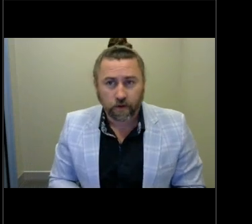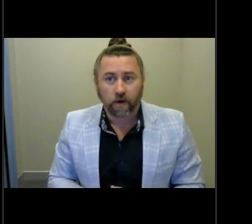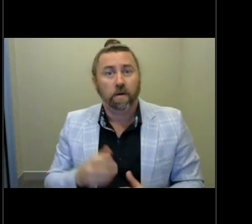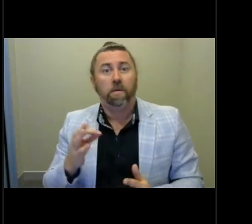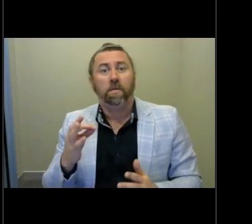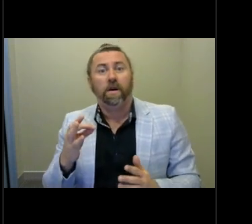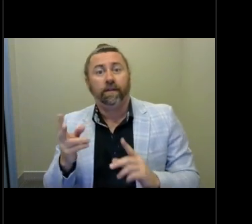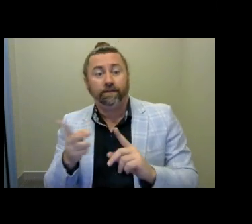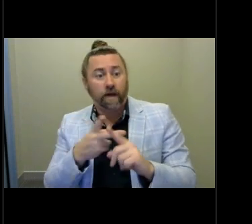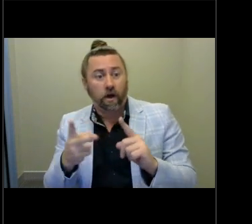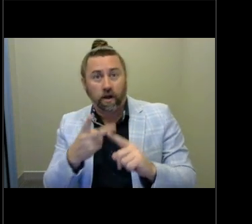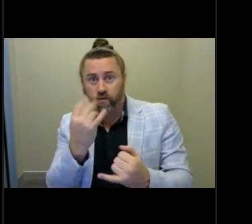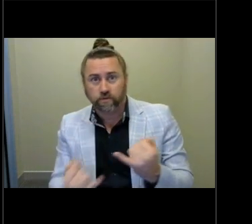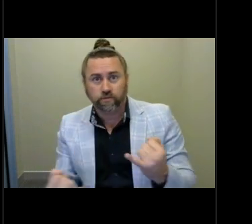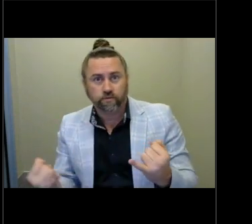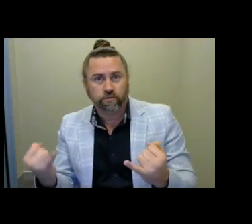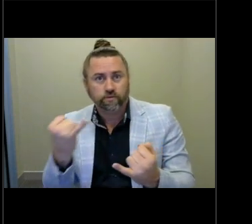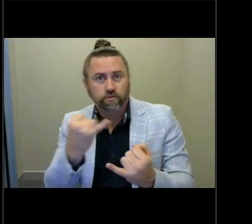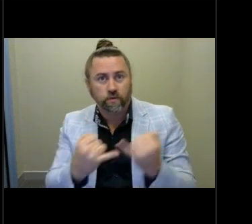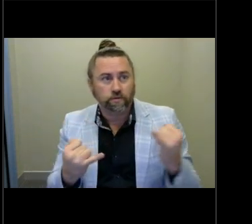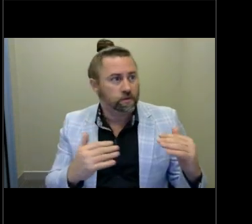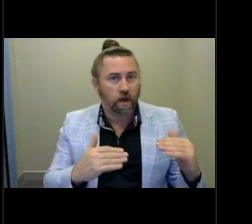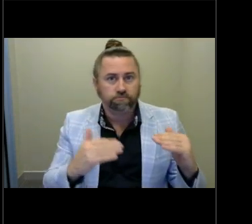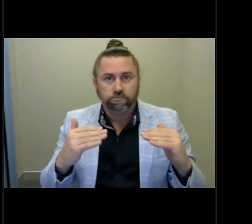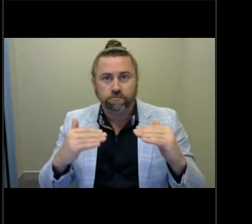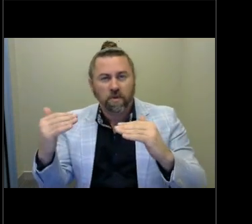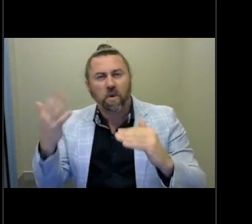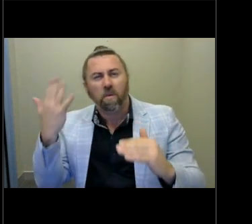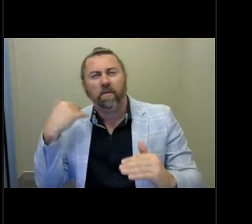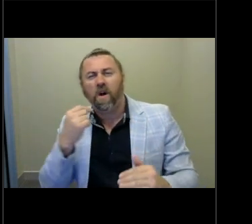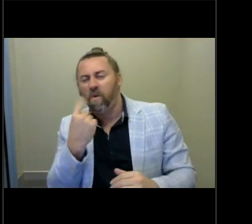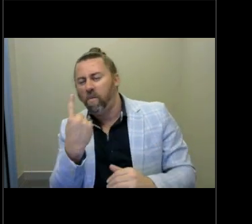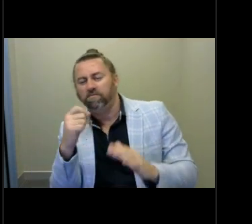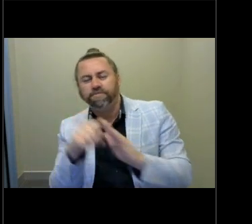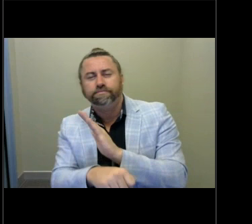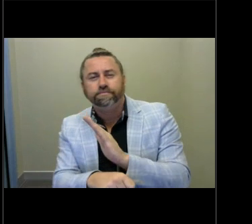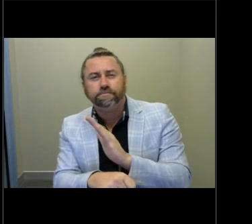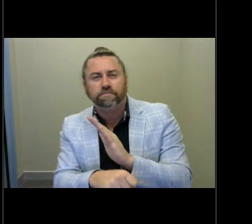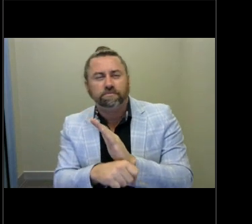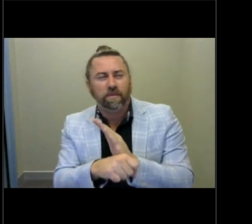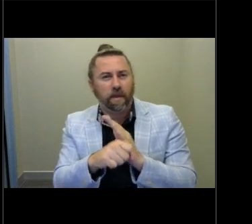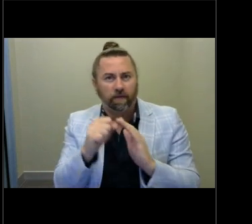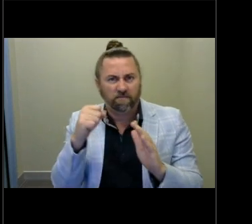Has there been any increase in the amount of violence that's happening or the intensity